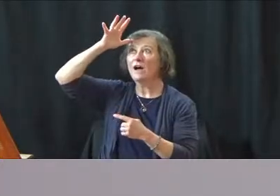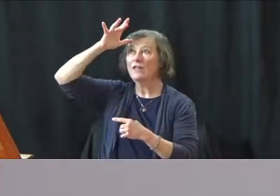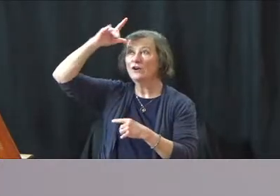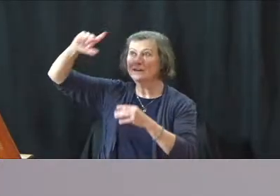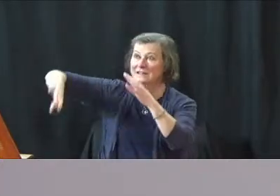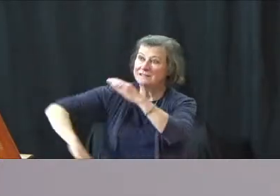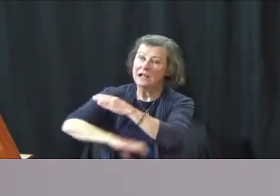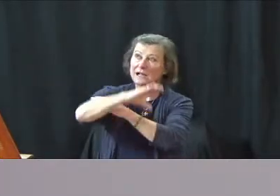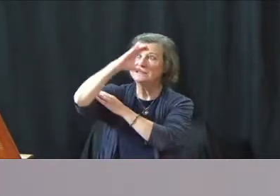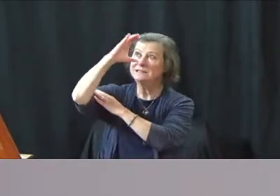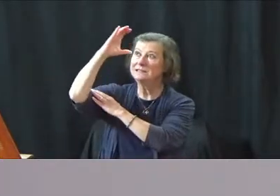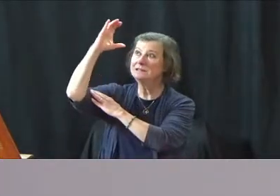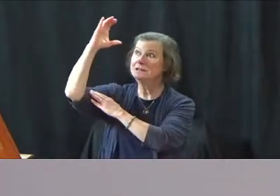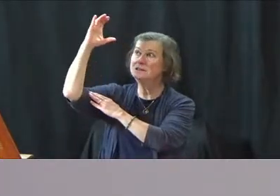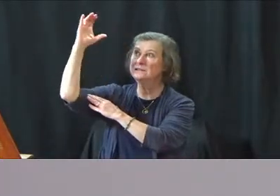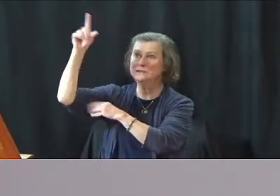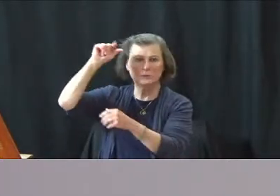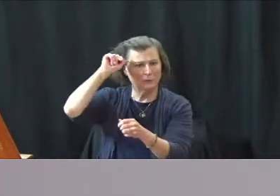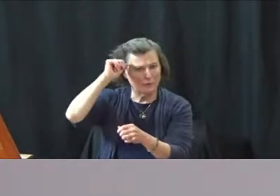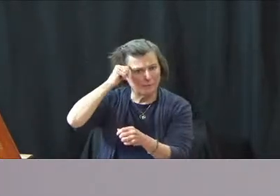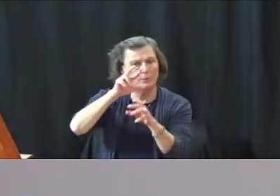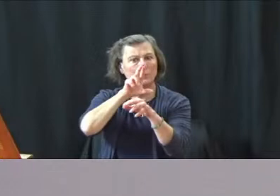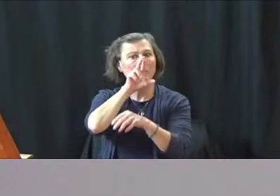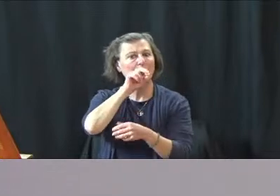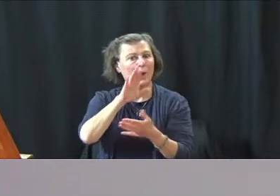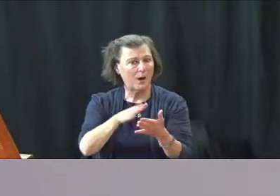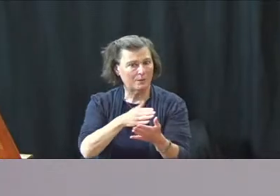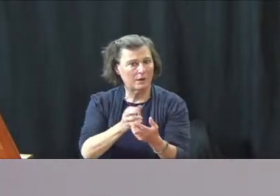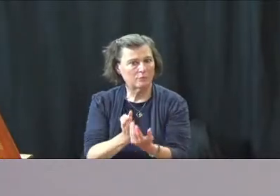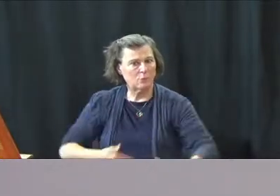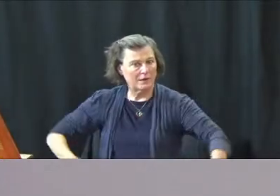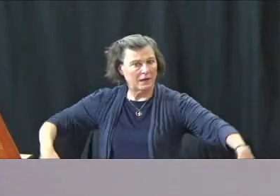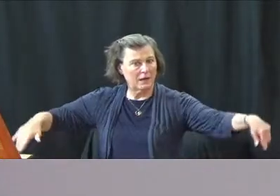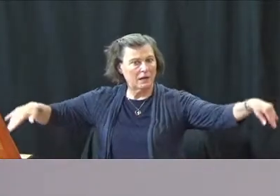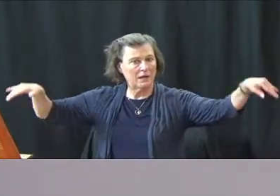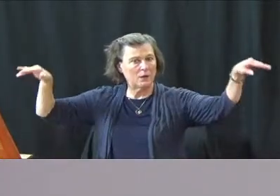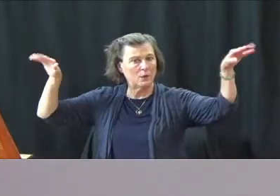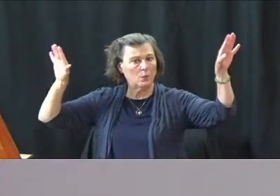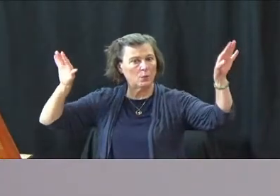She remembered robin’s song, and spread her wings out wide.